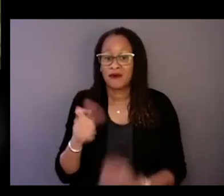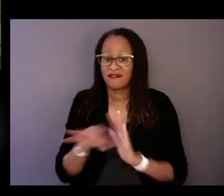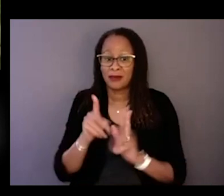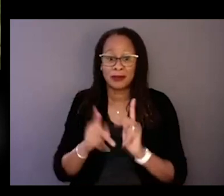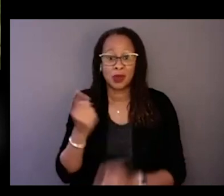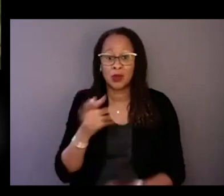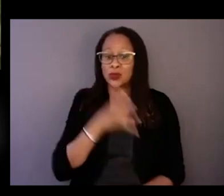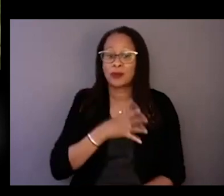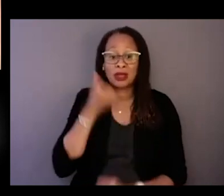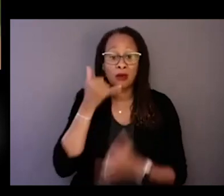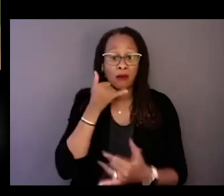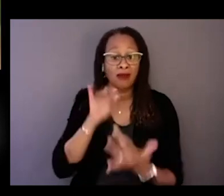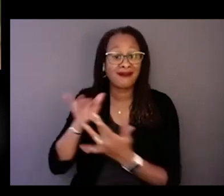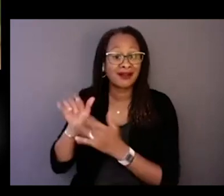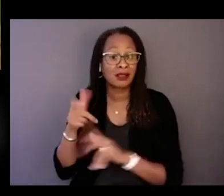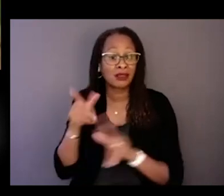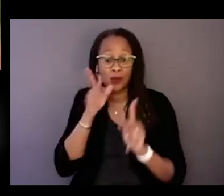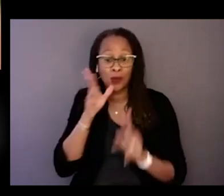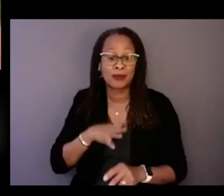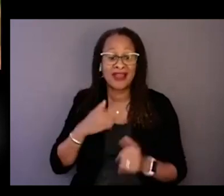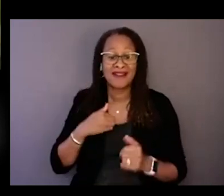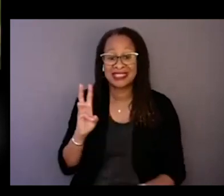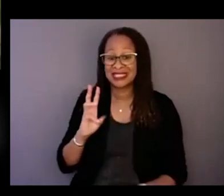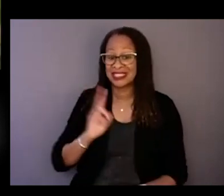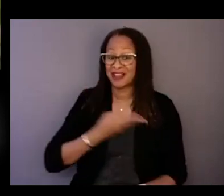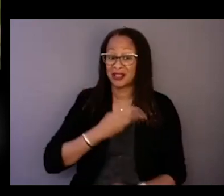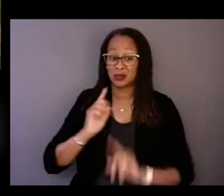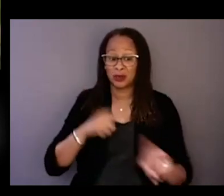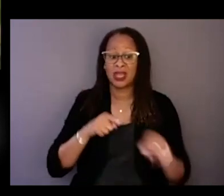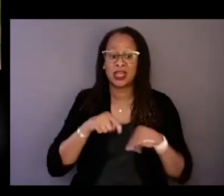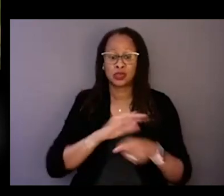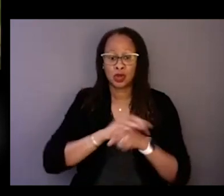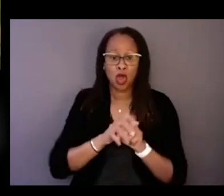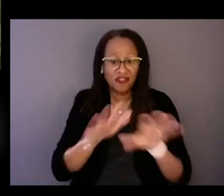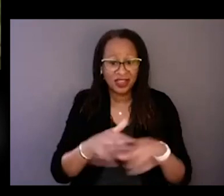and six of us I think went, it was during COVID, everyone's wearing masks, we had to film outside.